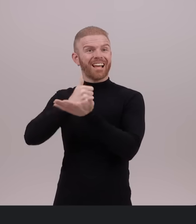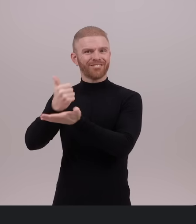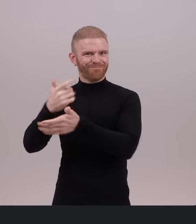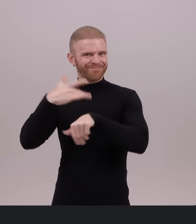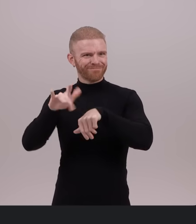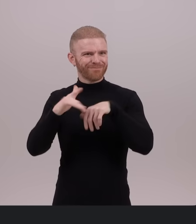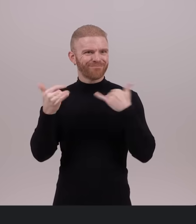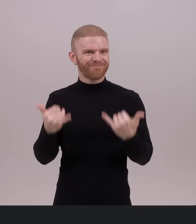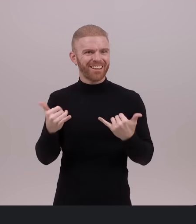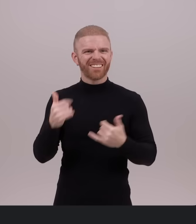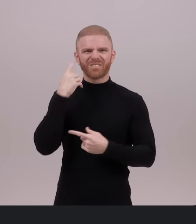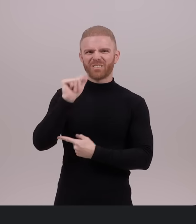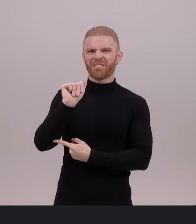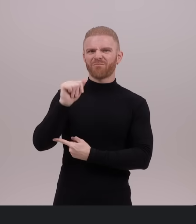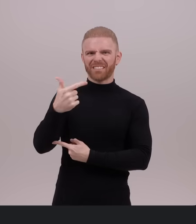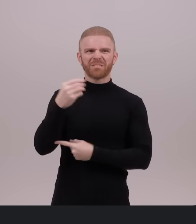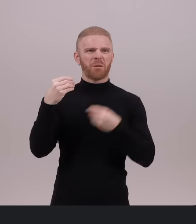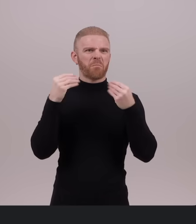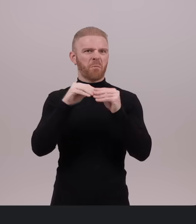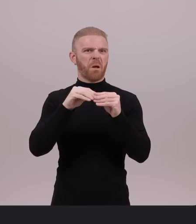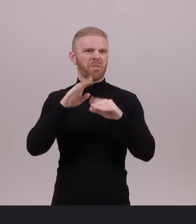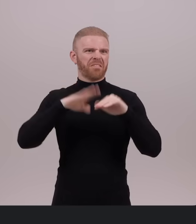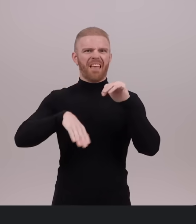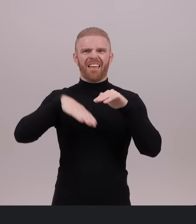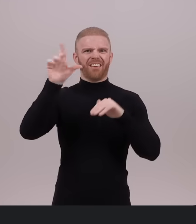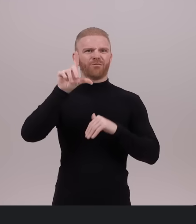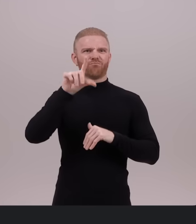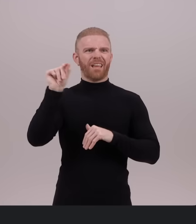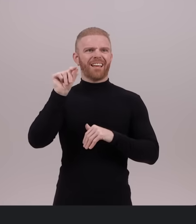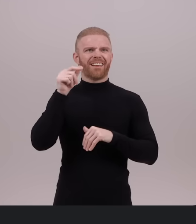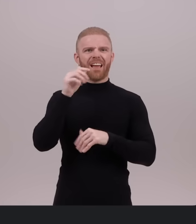and more than 20 other coding agents of your choice.